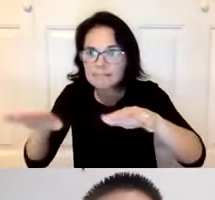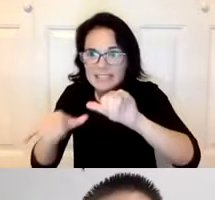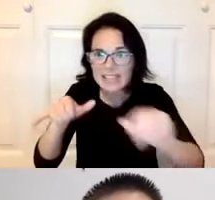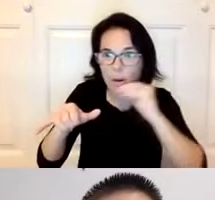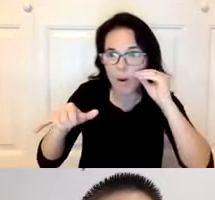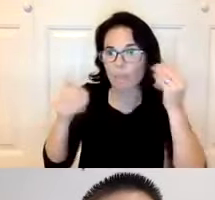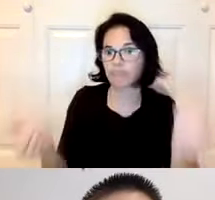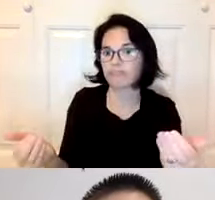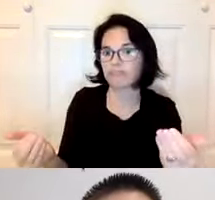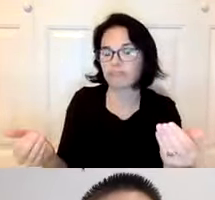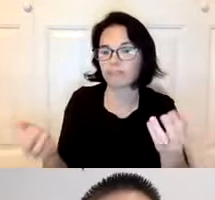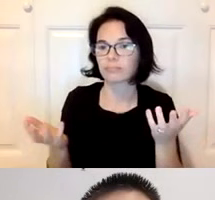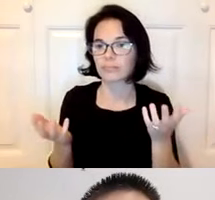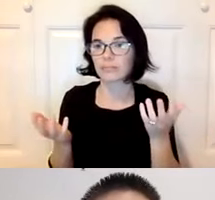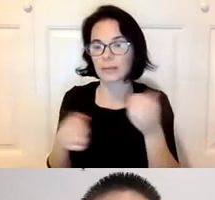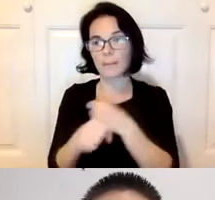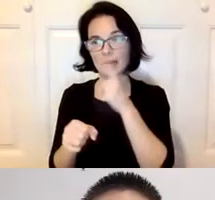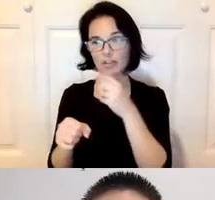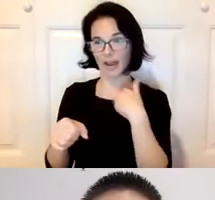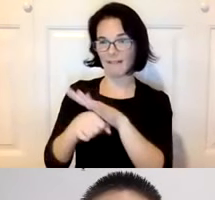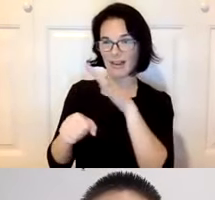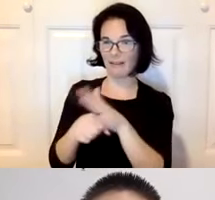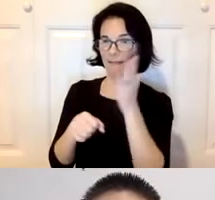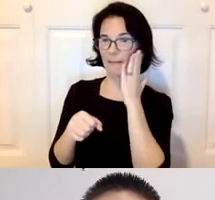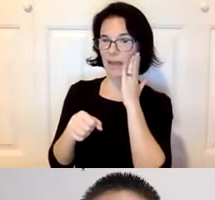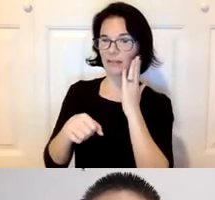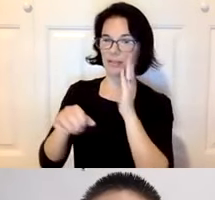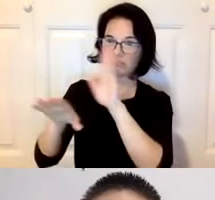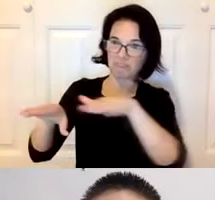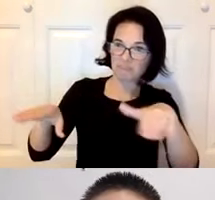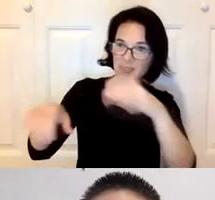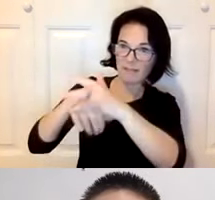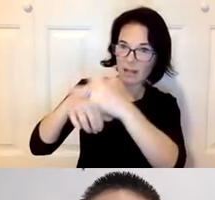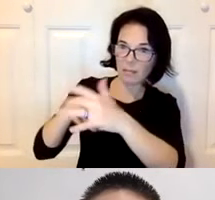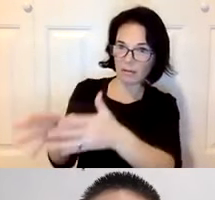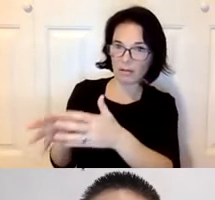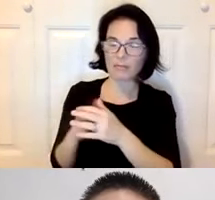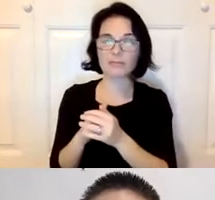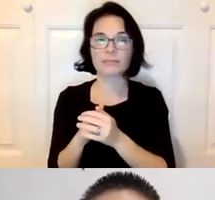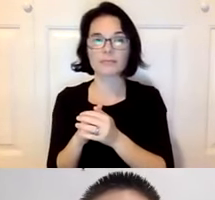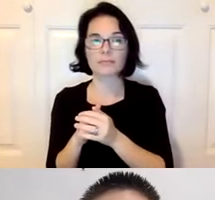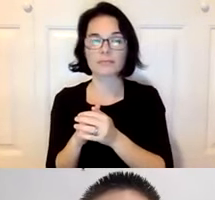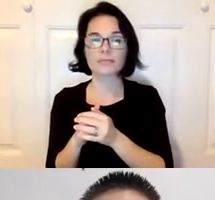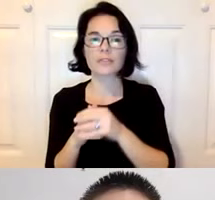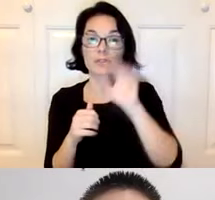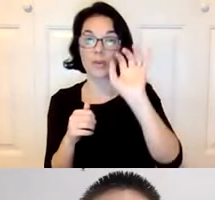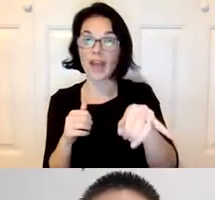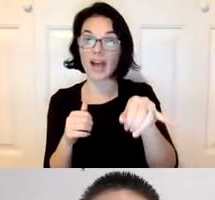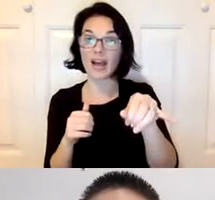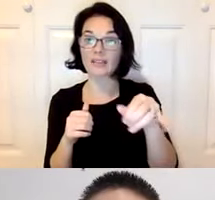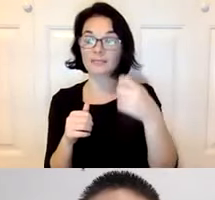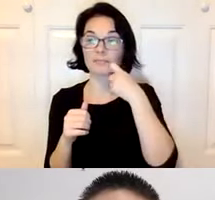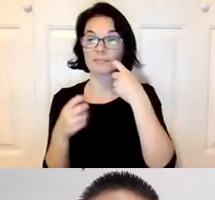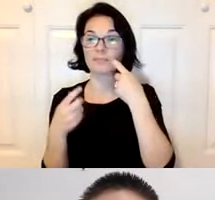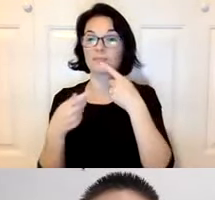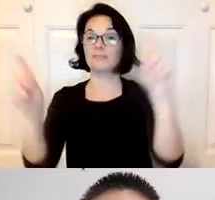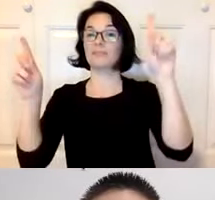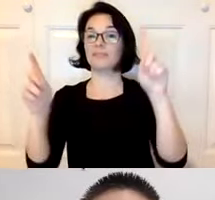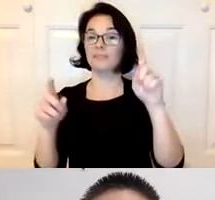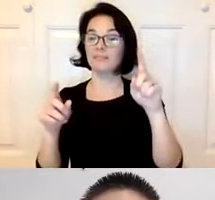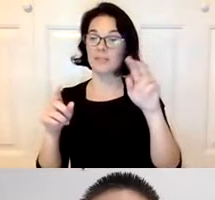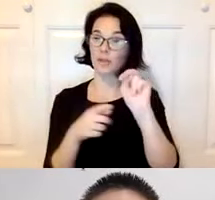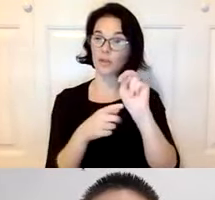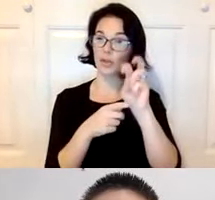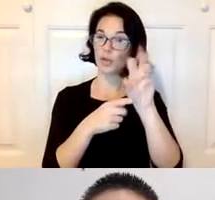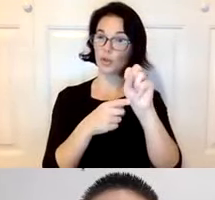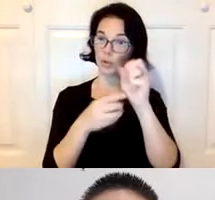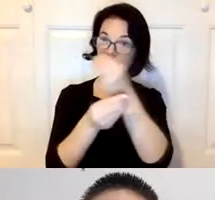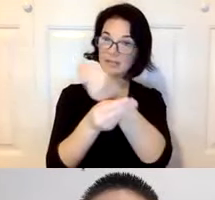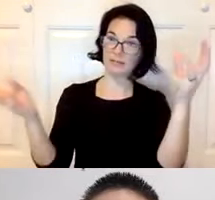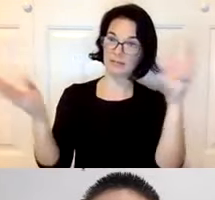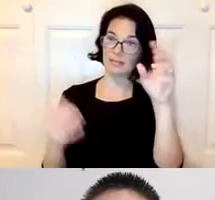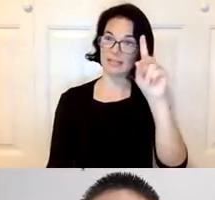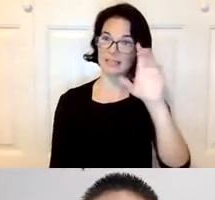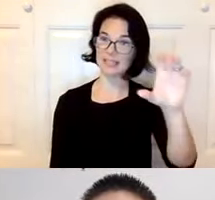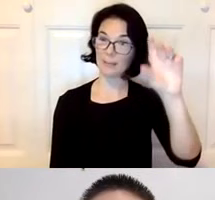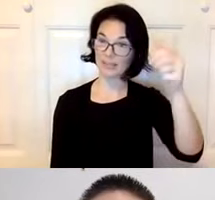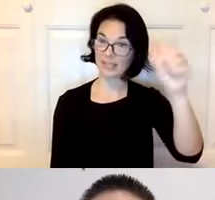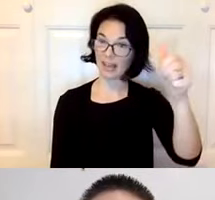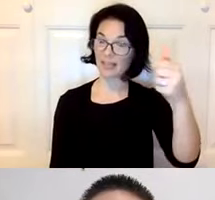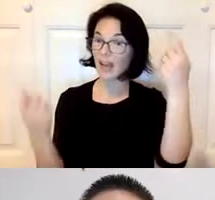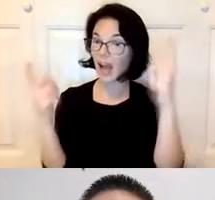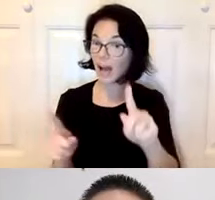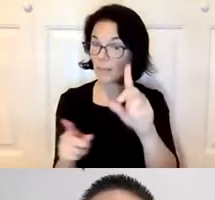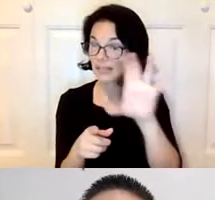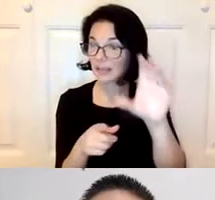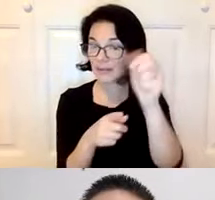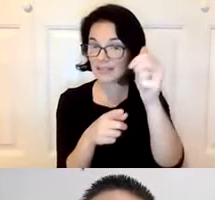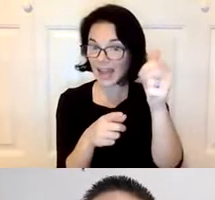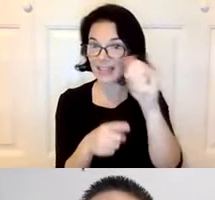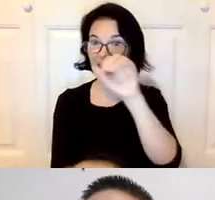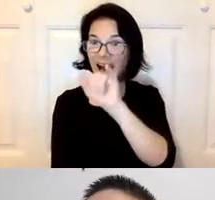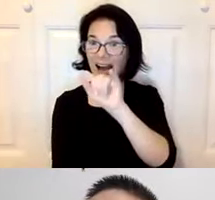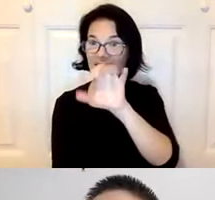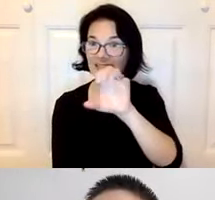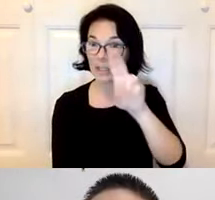So this is a news update from December 10th. As of December 10, ICU capacity for the Southern California region